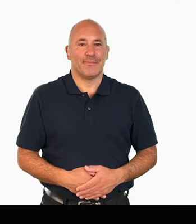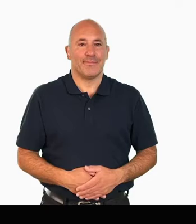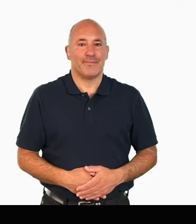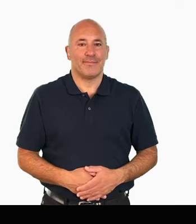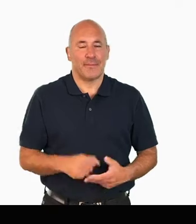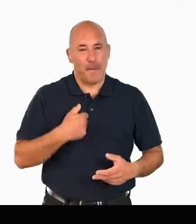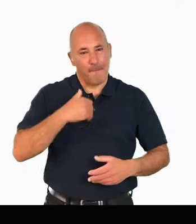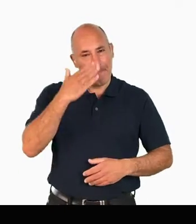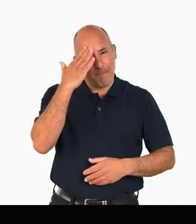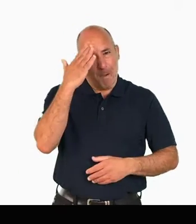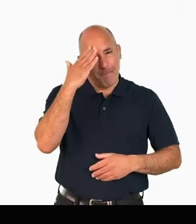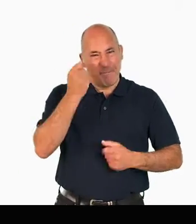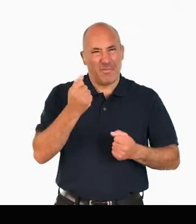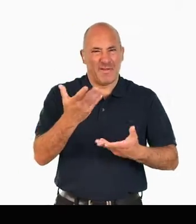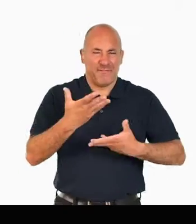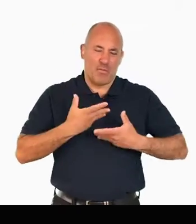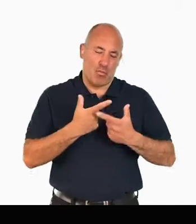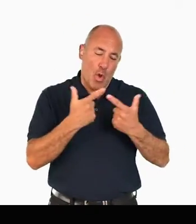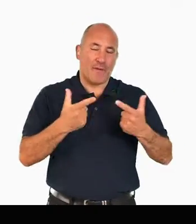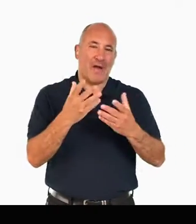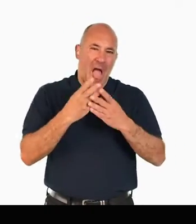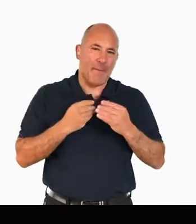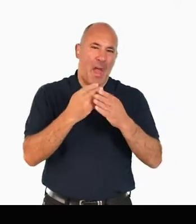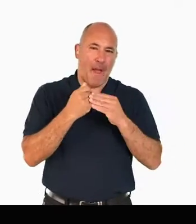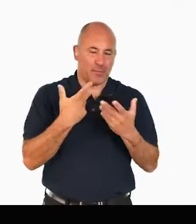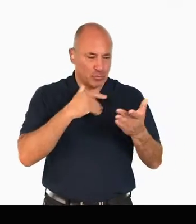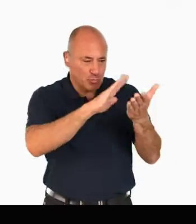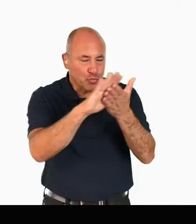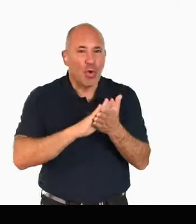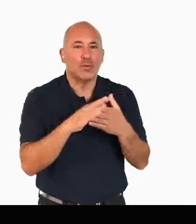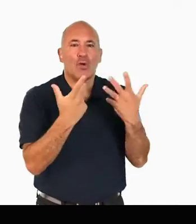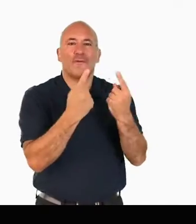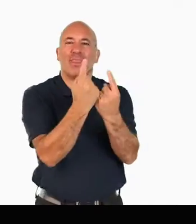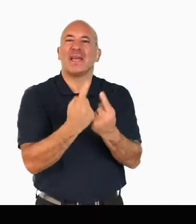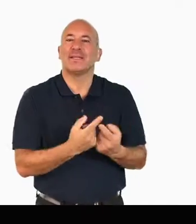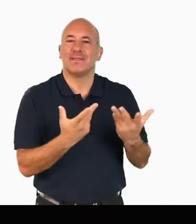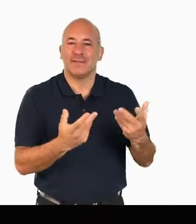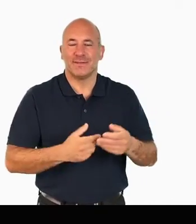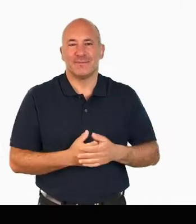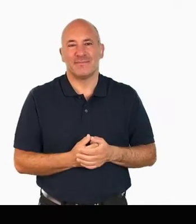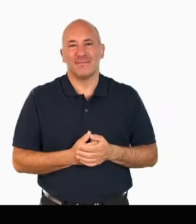My Mum used to give me lots and lots of help to get things done